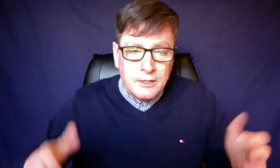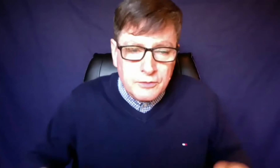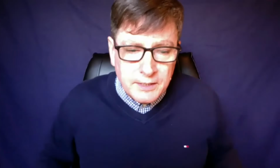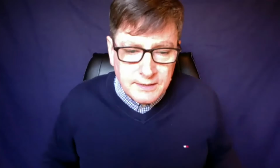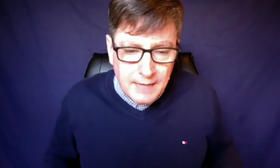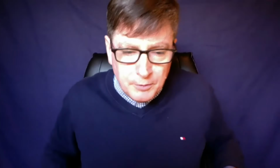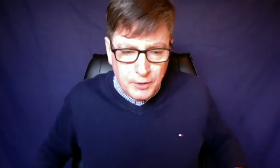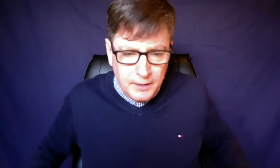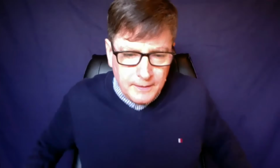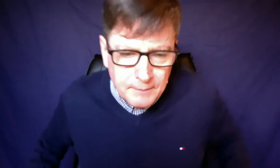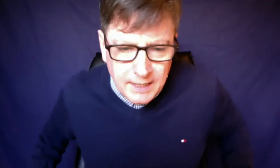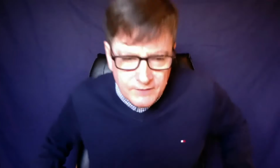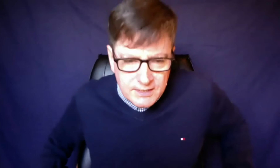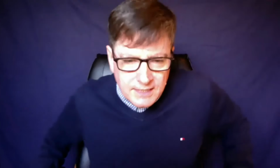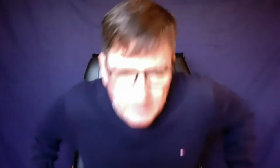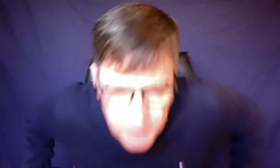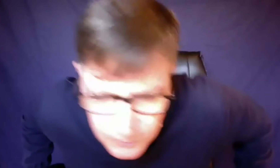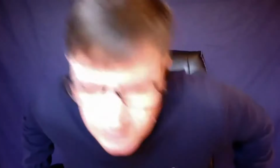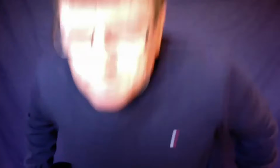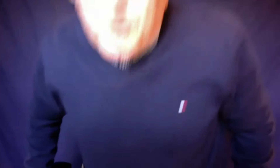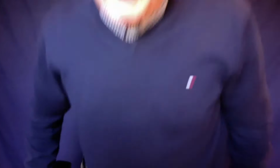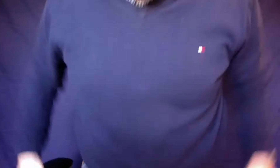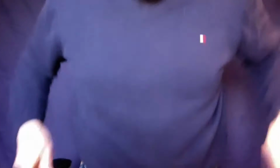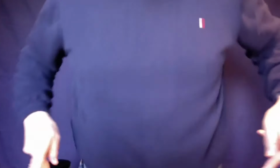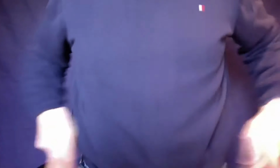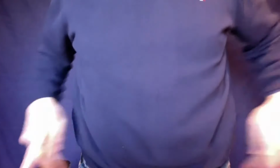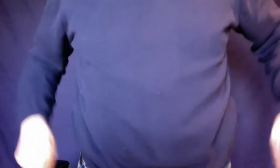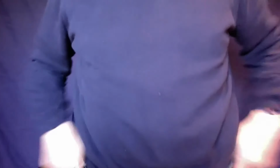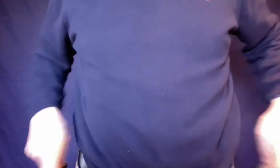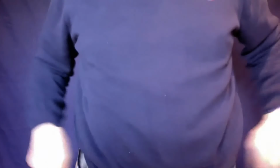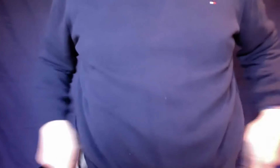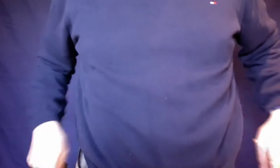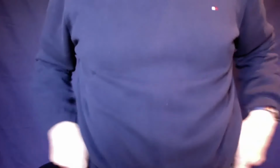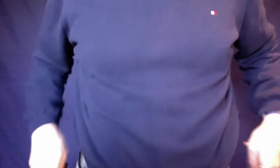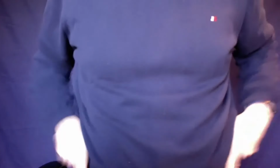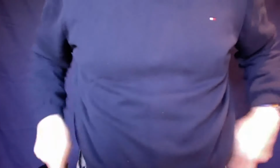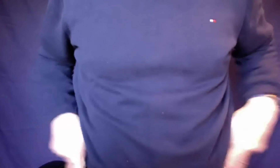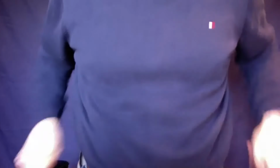everybody wants to sign rabbit at easter time so rabbit, here's one,